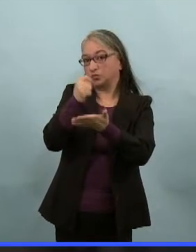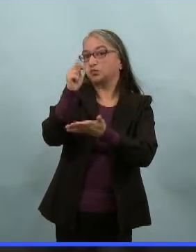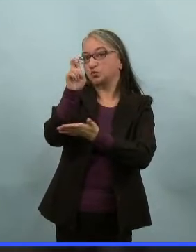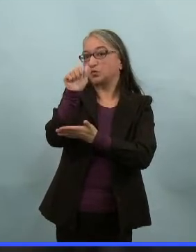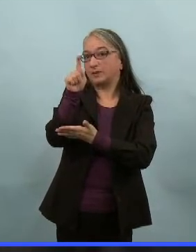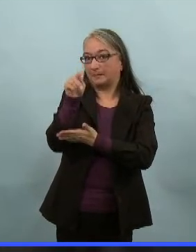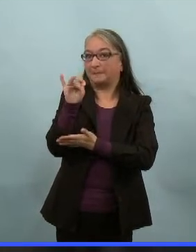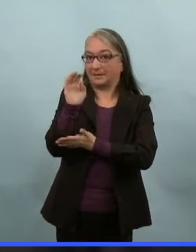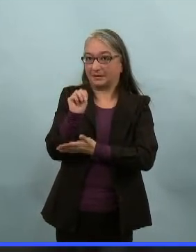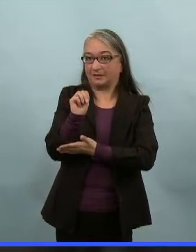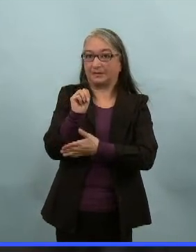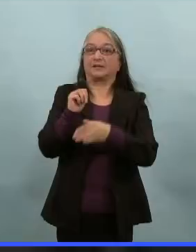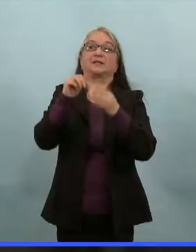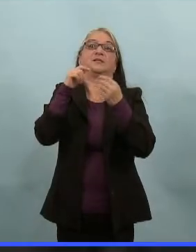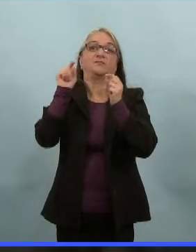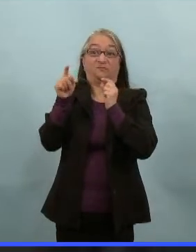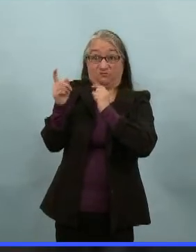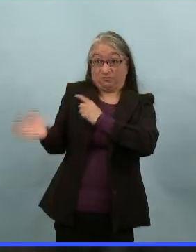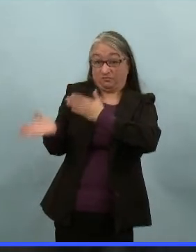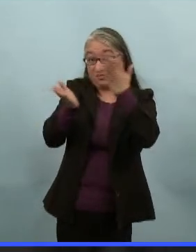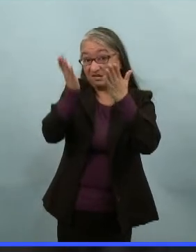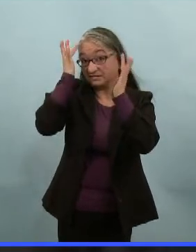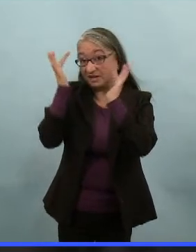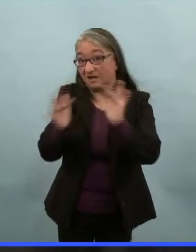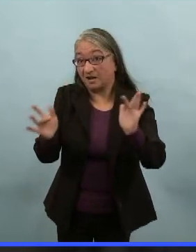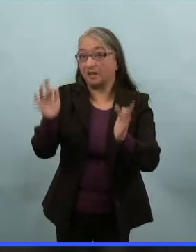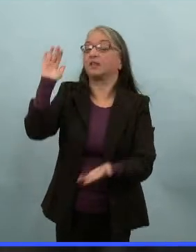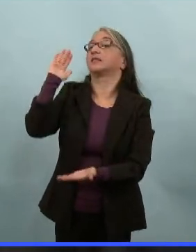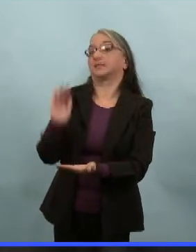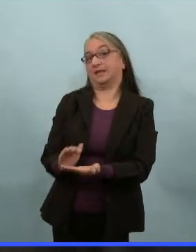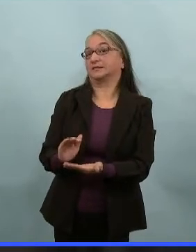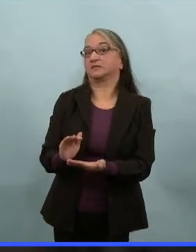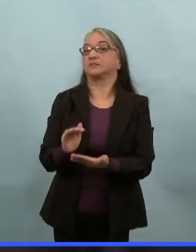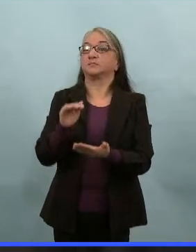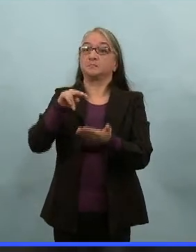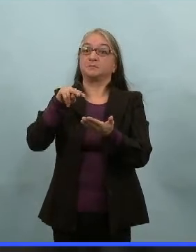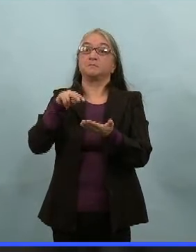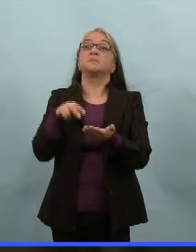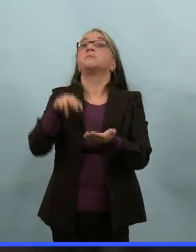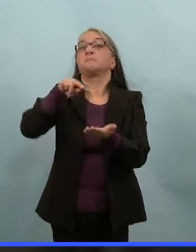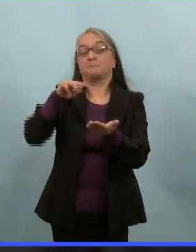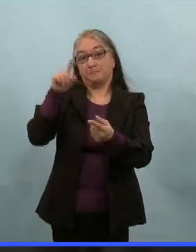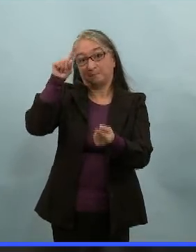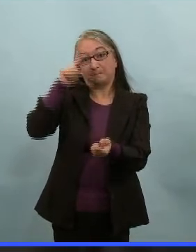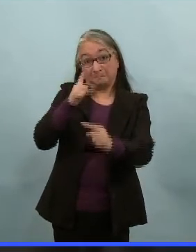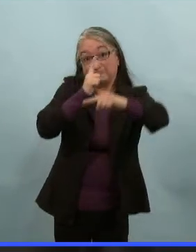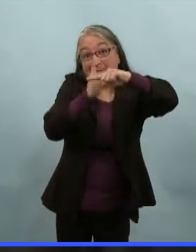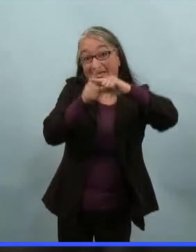reduce the risk of an icu bed use and reduce the risk of a death as well to prevent severe outcomes